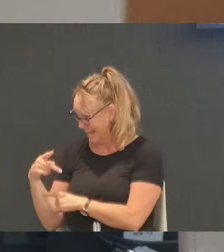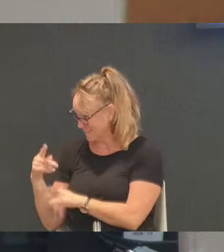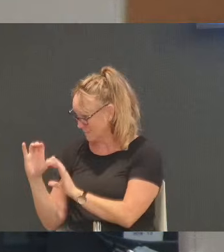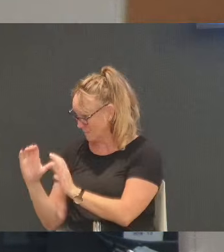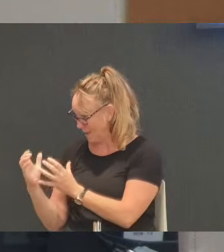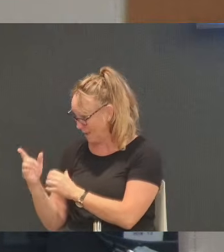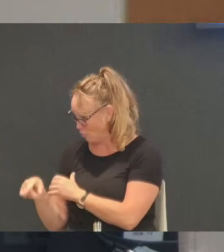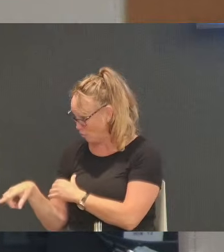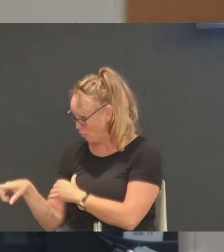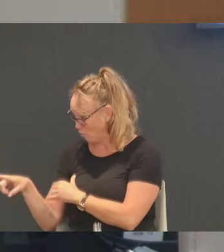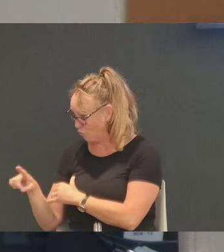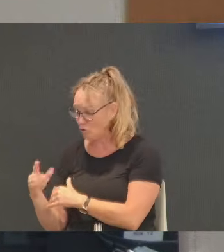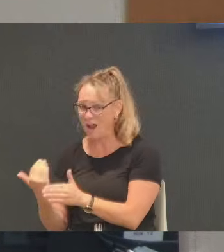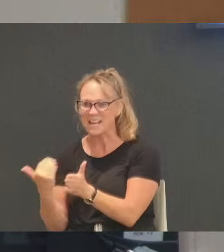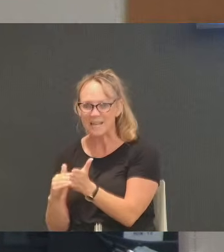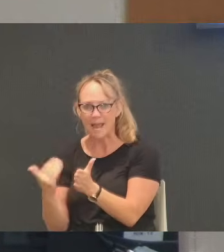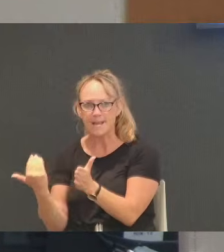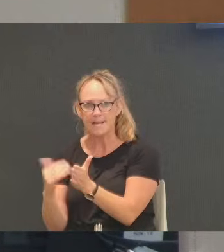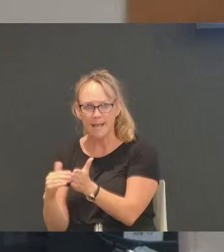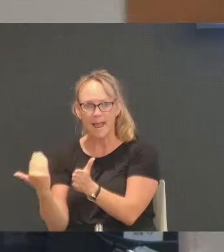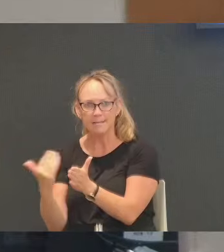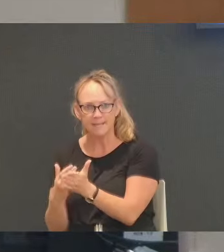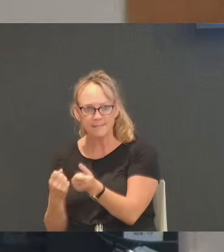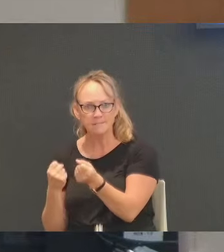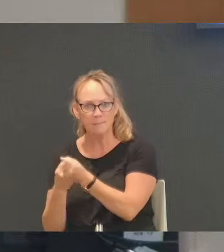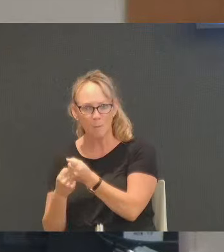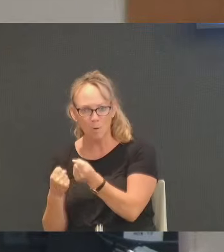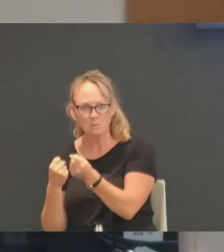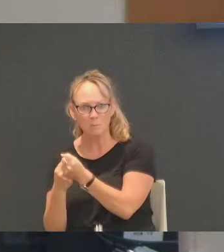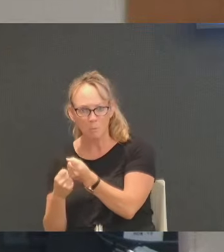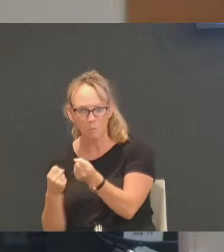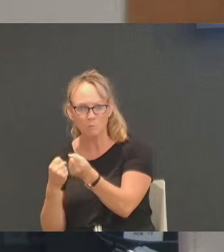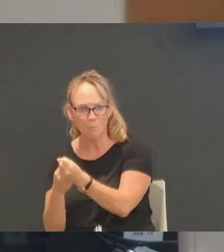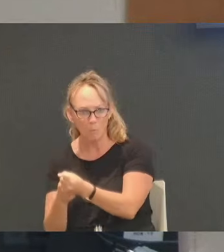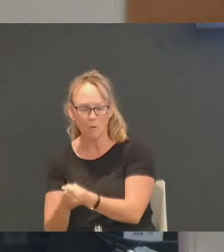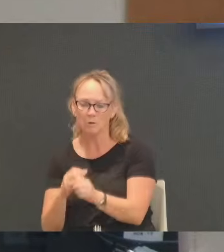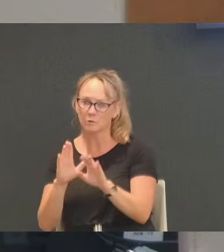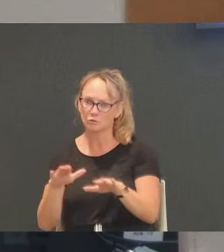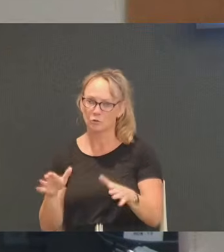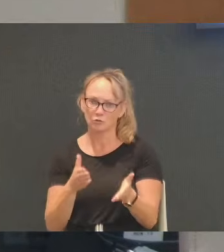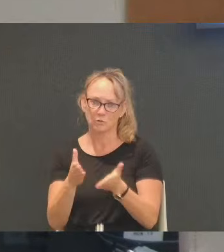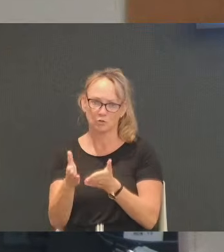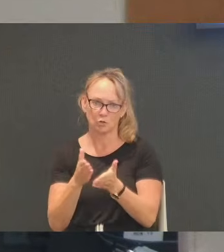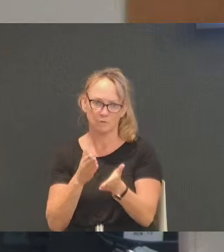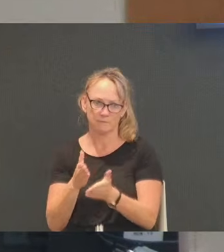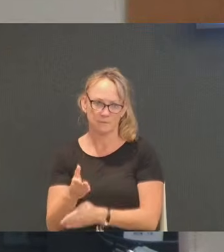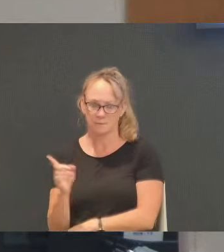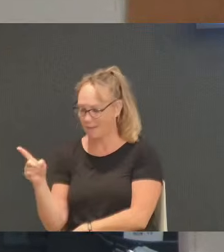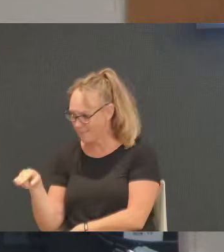and over and over they have supported children's services and made those sacrifices and we've been